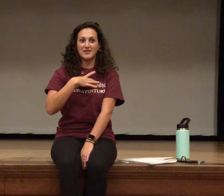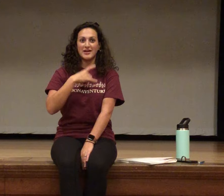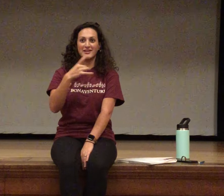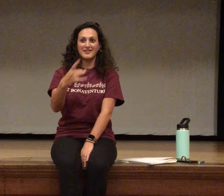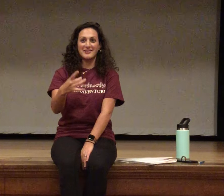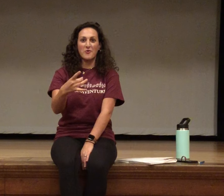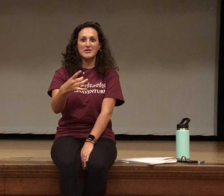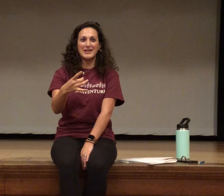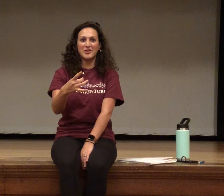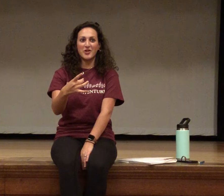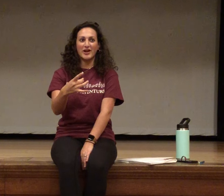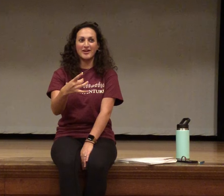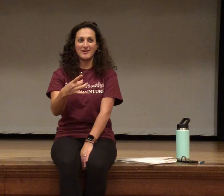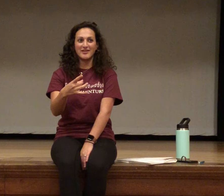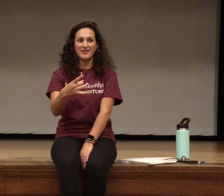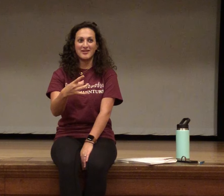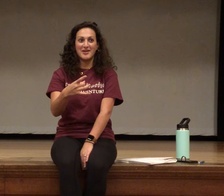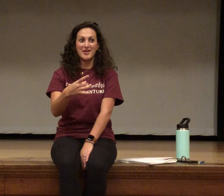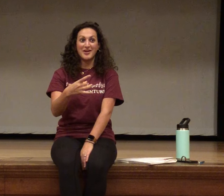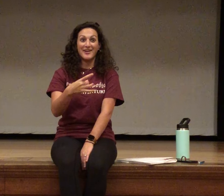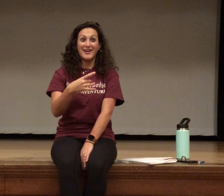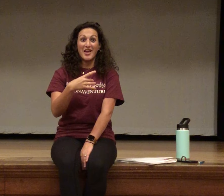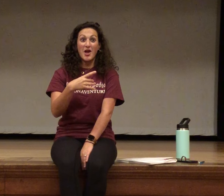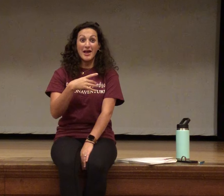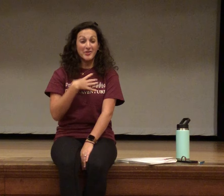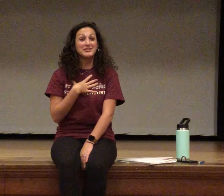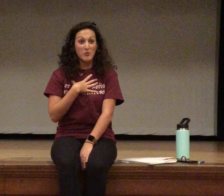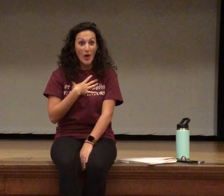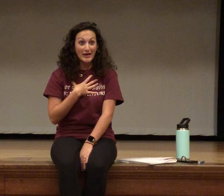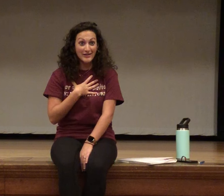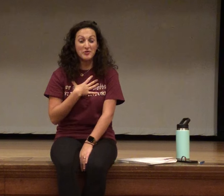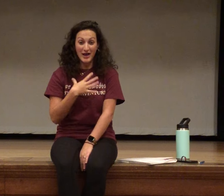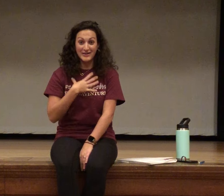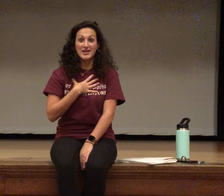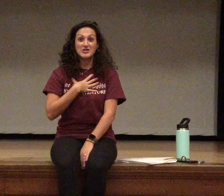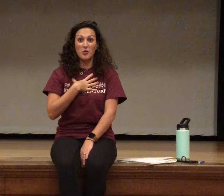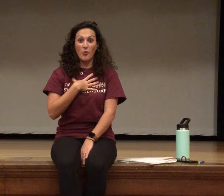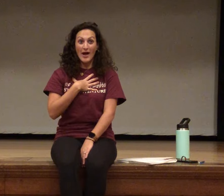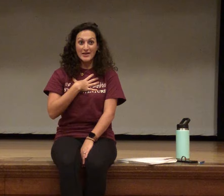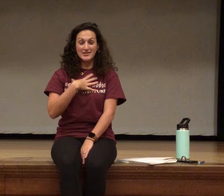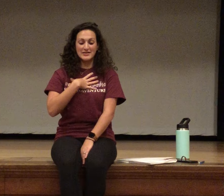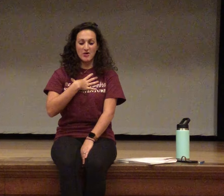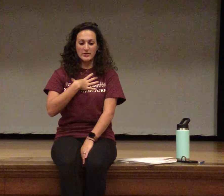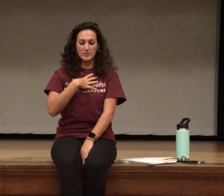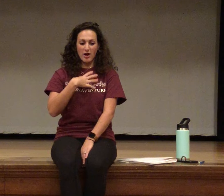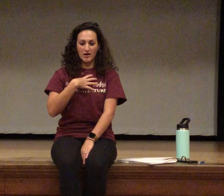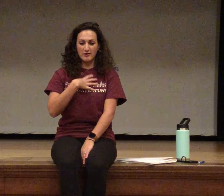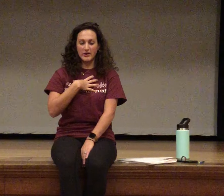like now what does that look like it looks like white right so white is going to be all your